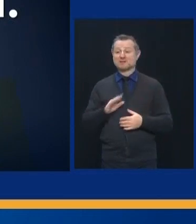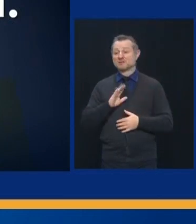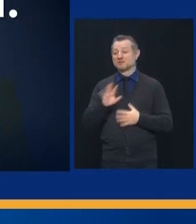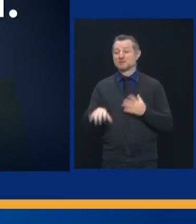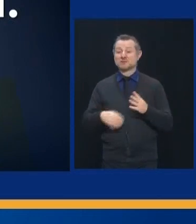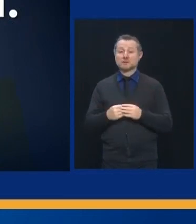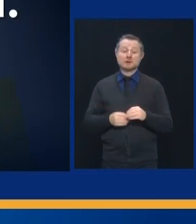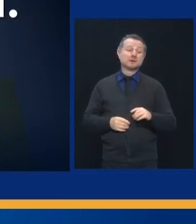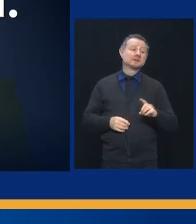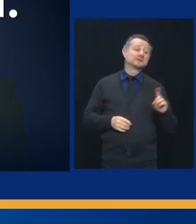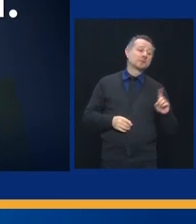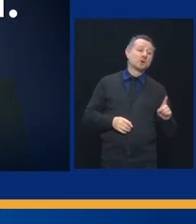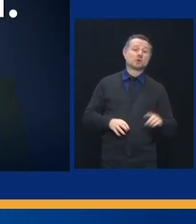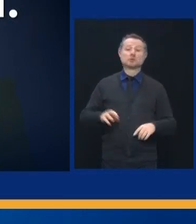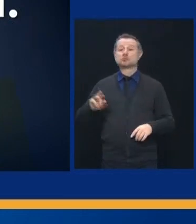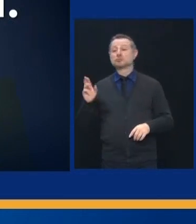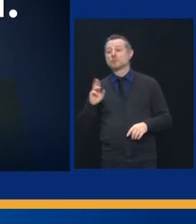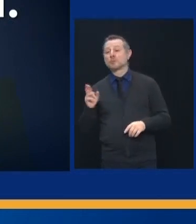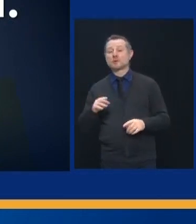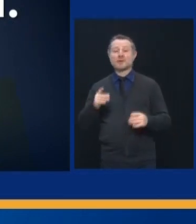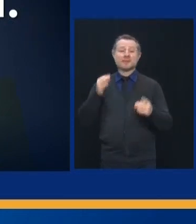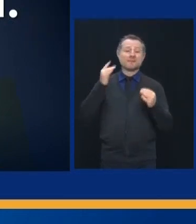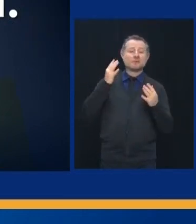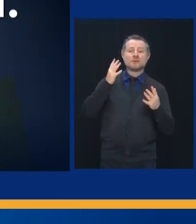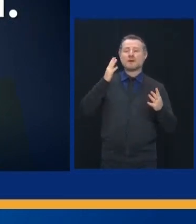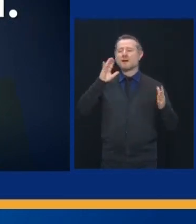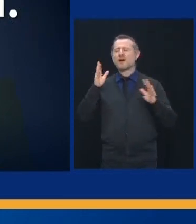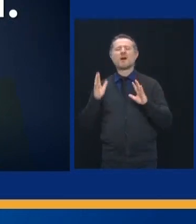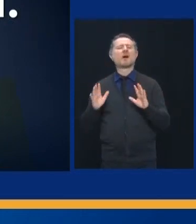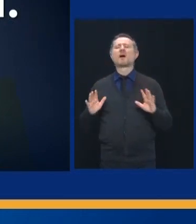VALVE FOR THE ECONOMY. THIS IS NOT A POLITICAL DEBATE.